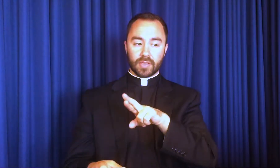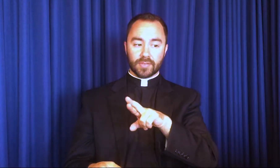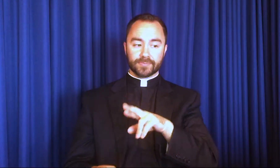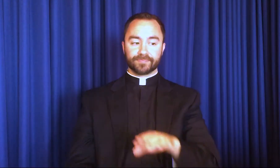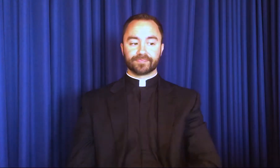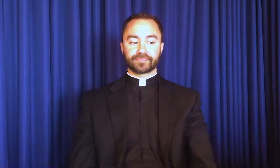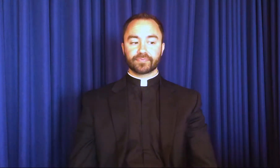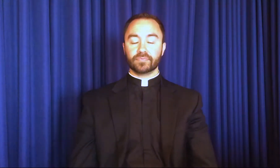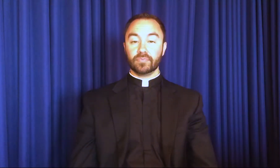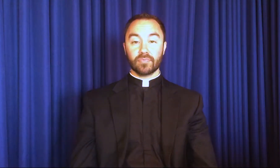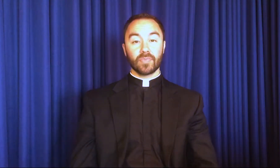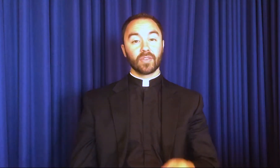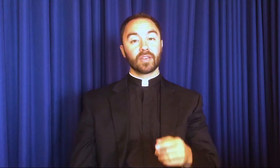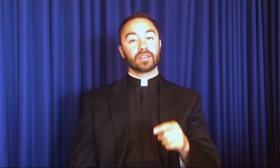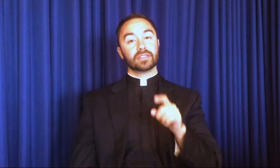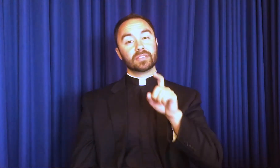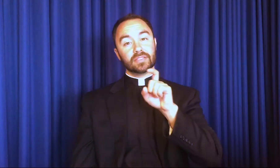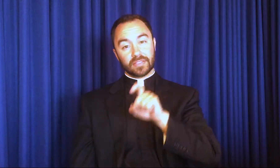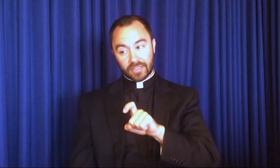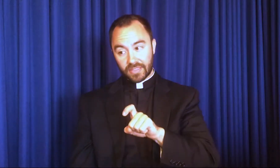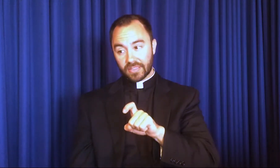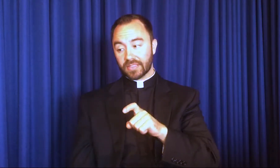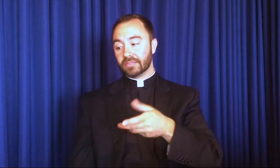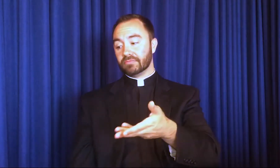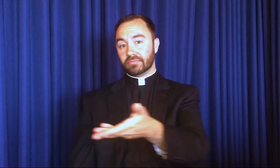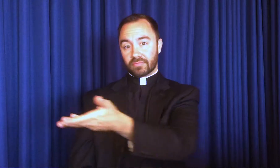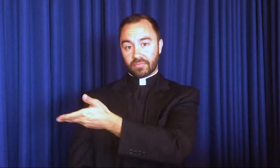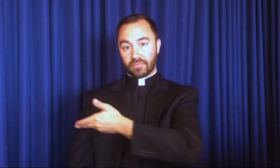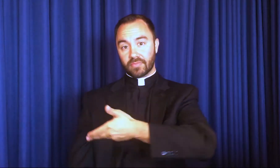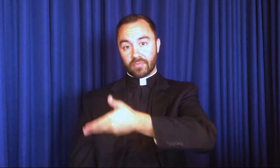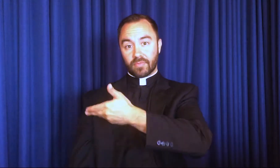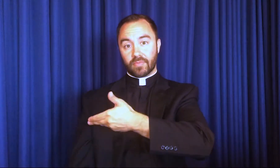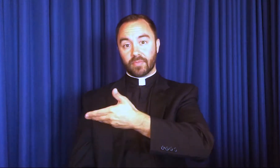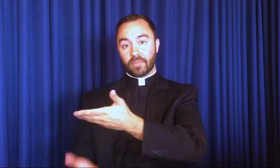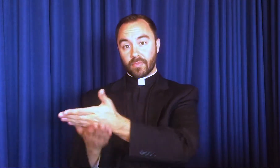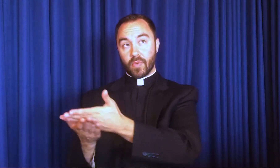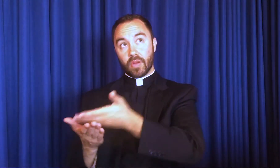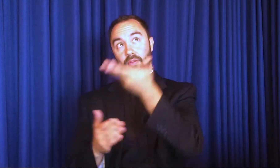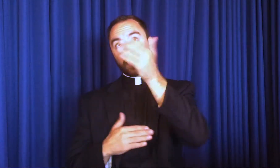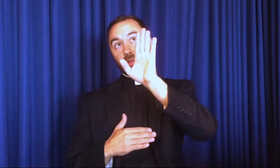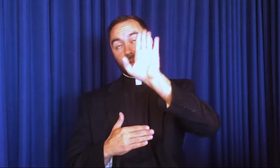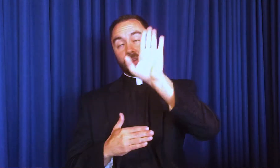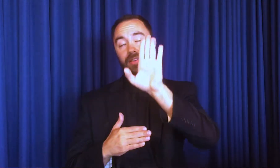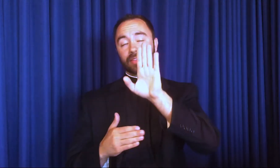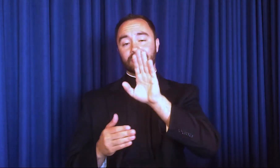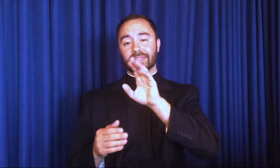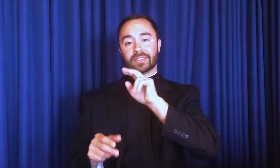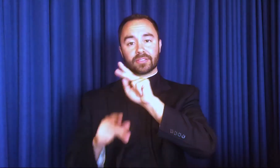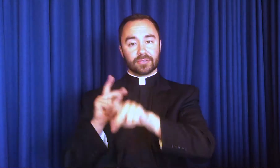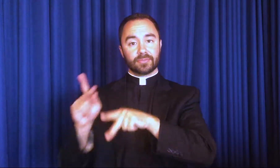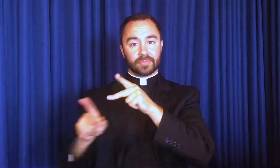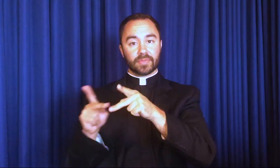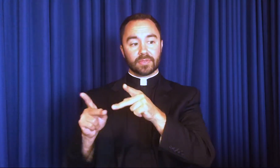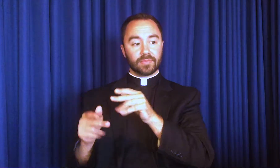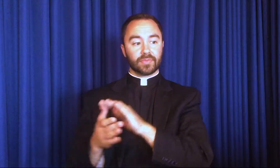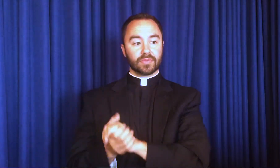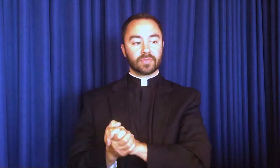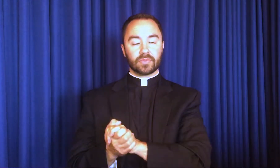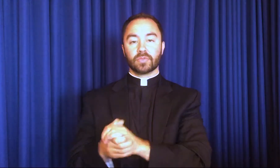is and what church you belong to because we want to be part of God's holy people